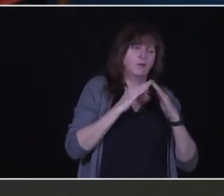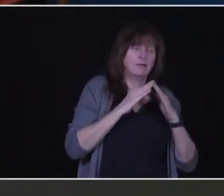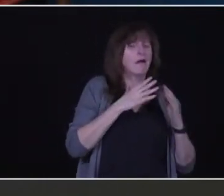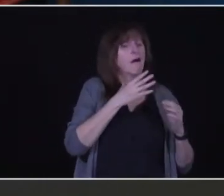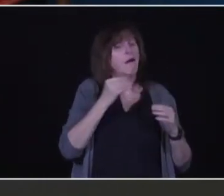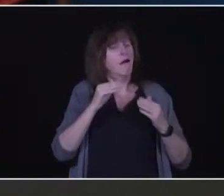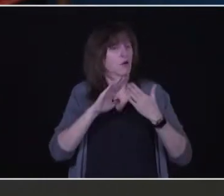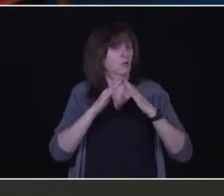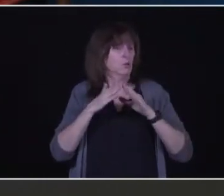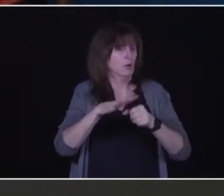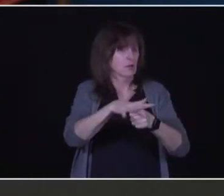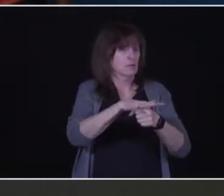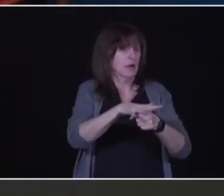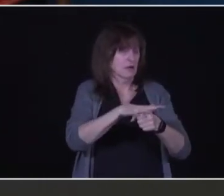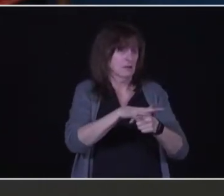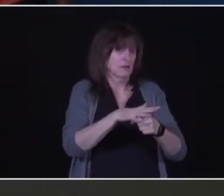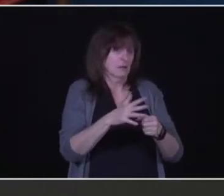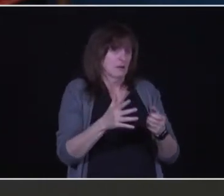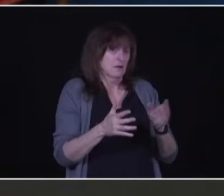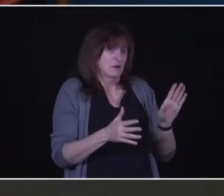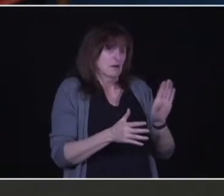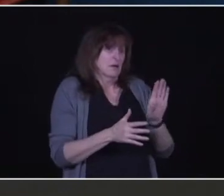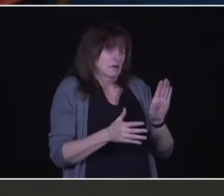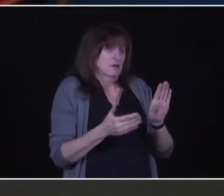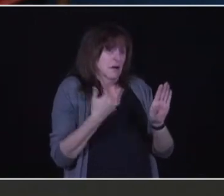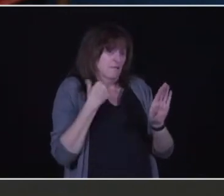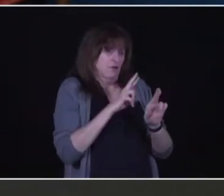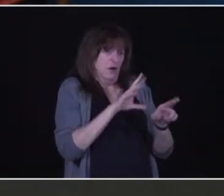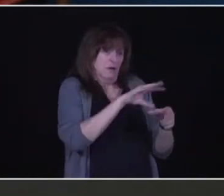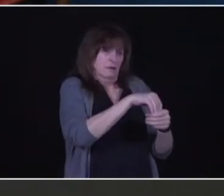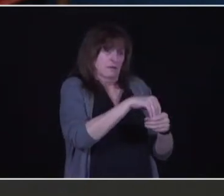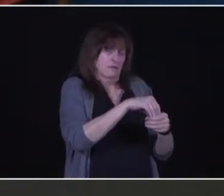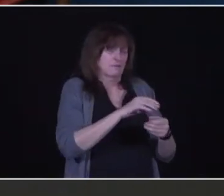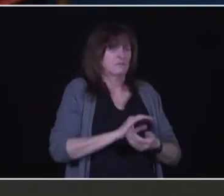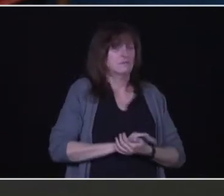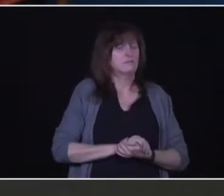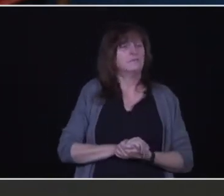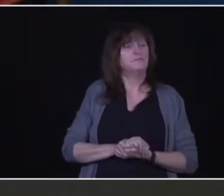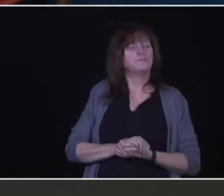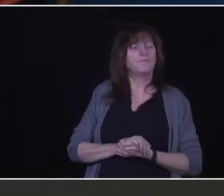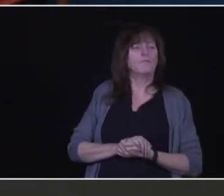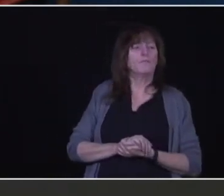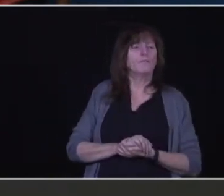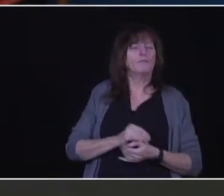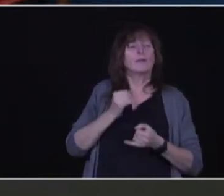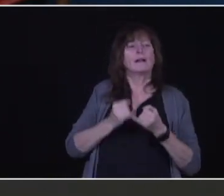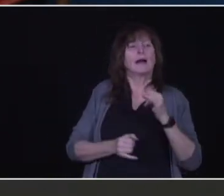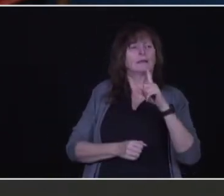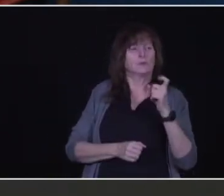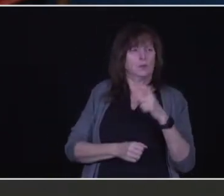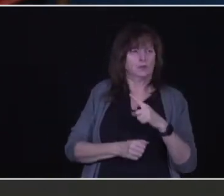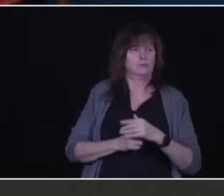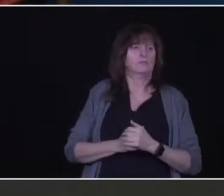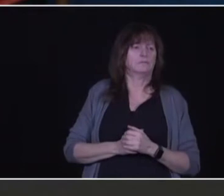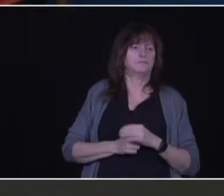see what their needs are and the needs of Toronto, more housing, and community space. And I think we have filled that, those 2